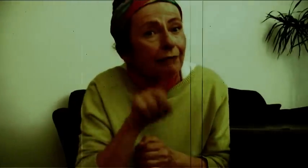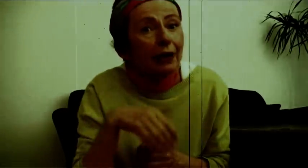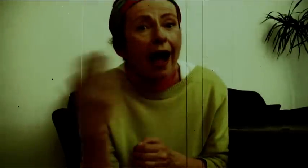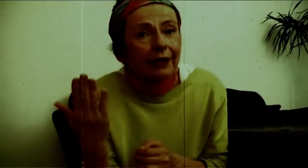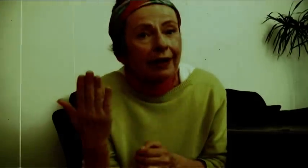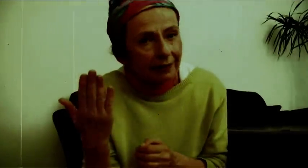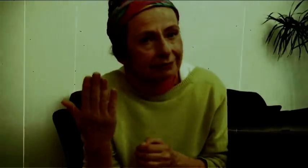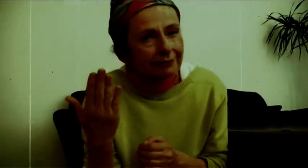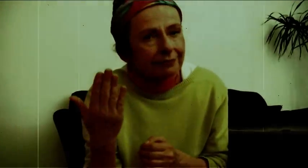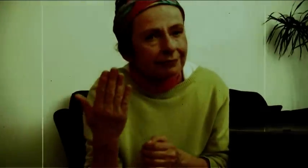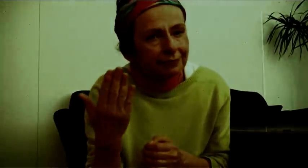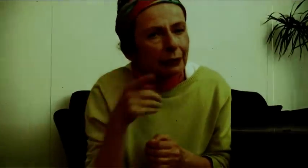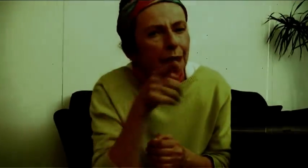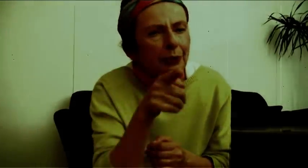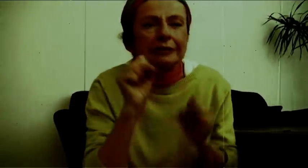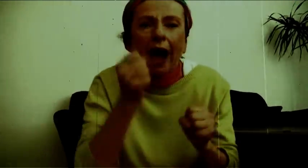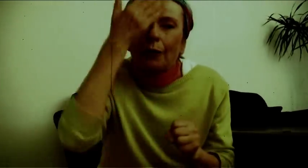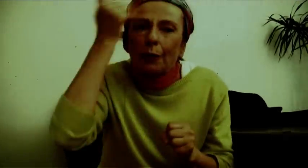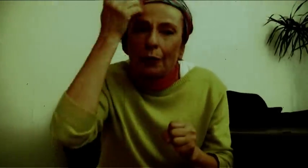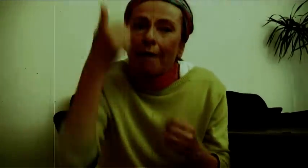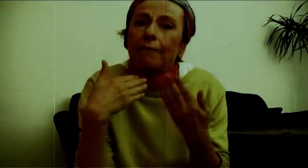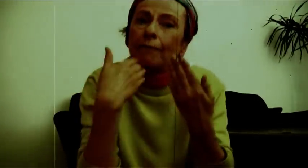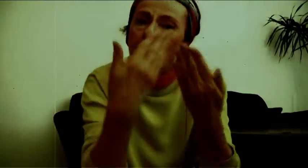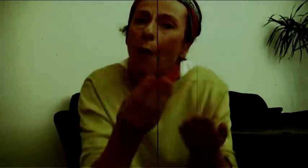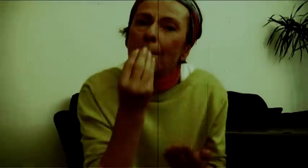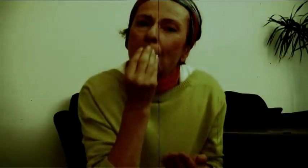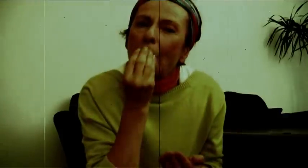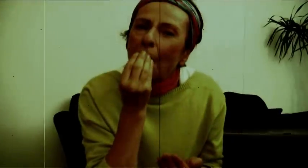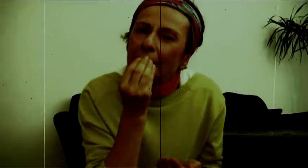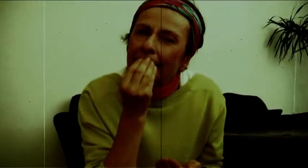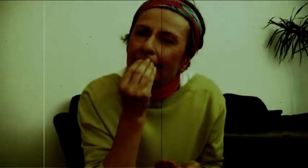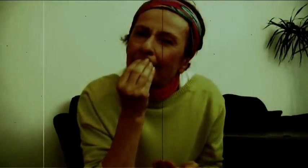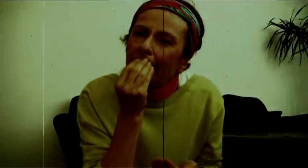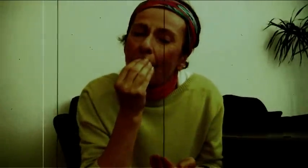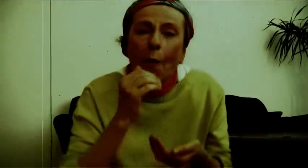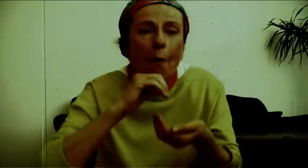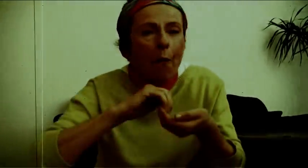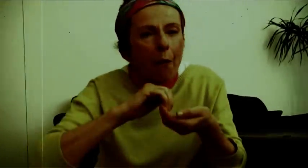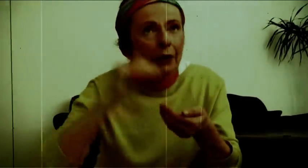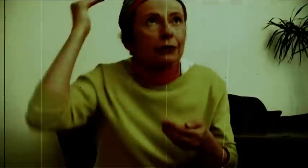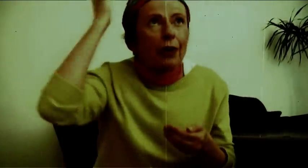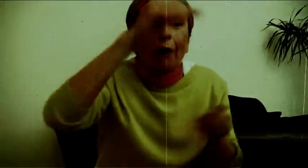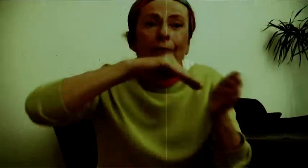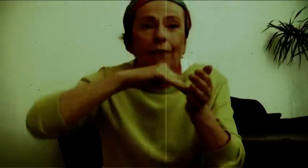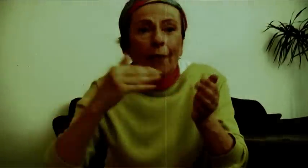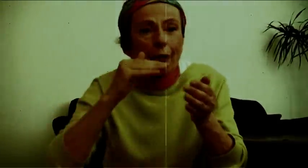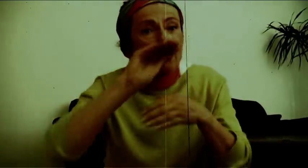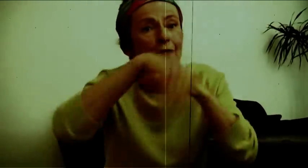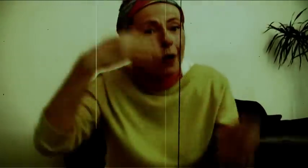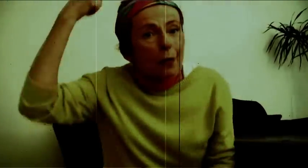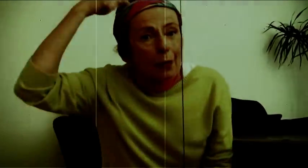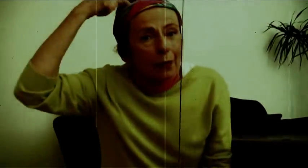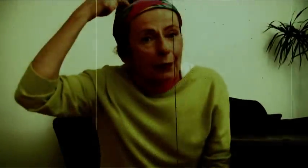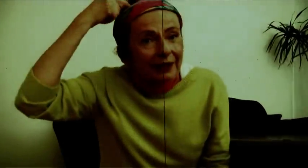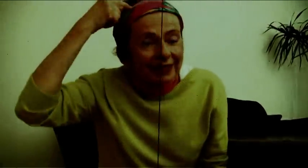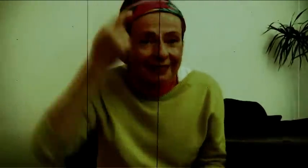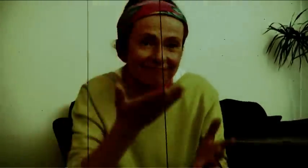So that you will get food and a roof over your head.